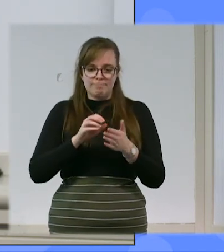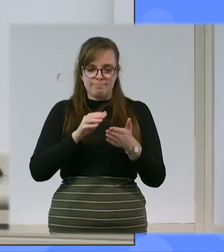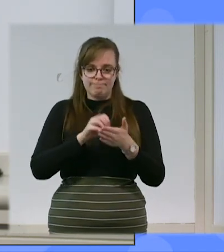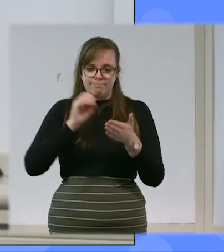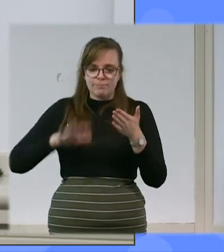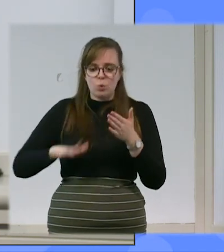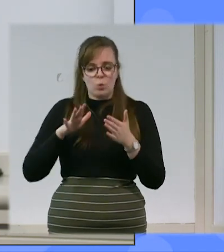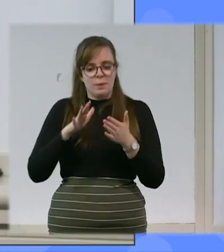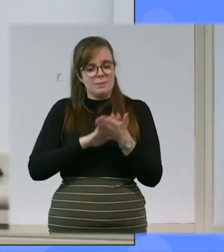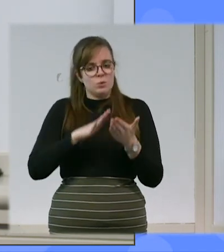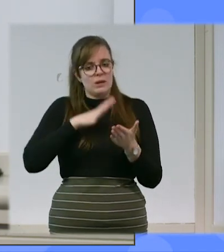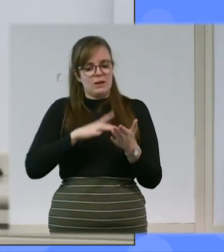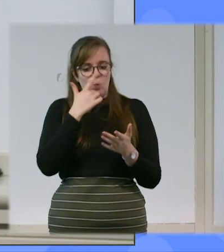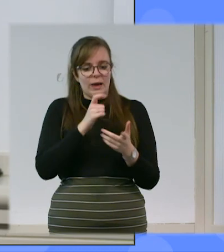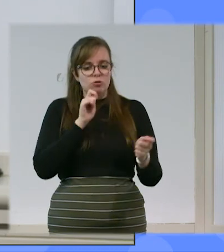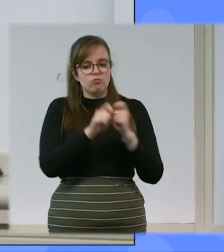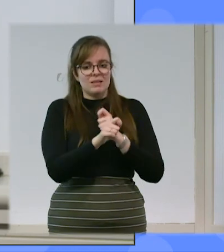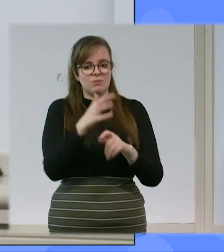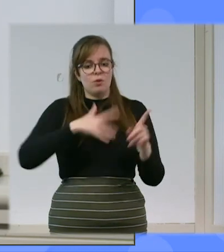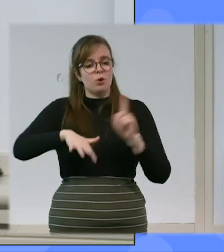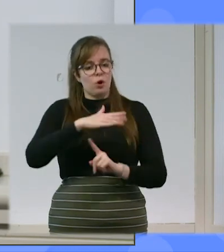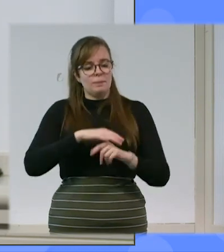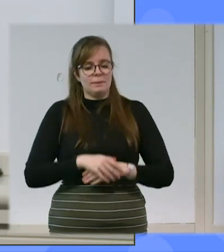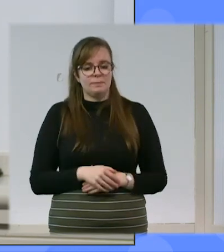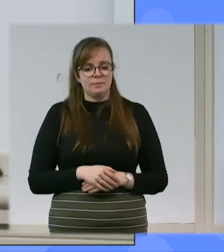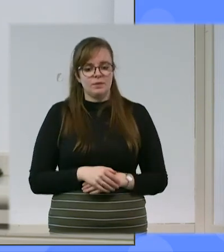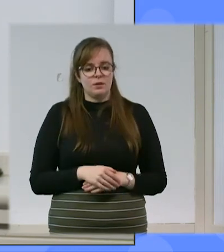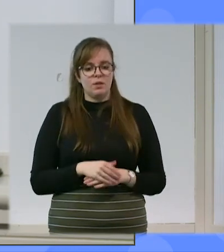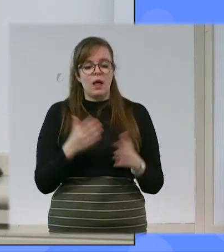then he said the climate crisis puts a clock on that it gives us a